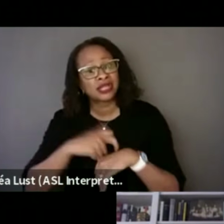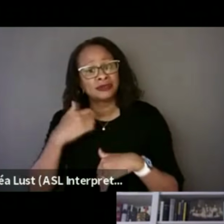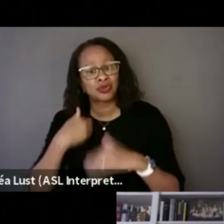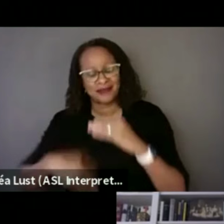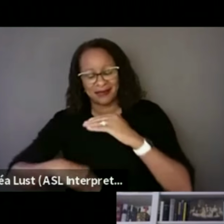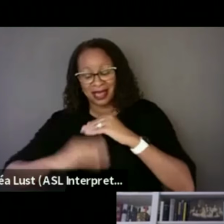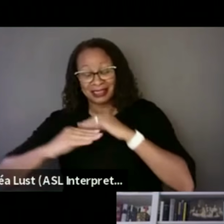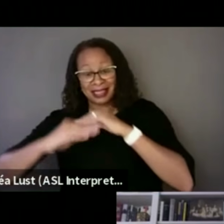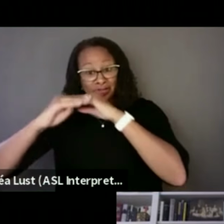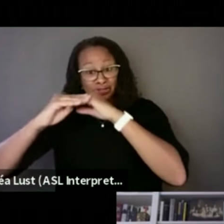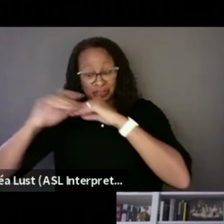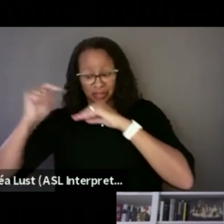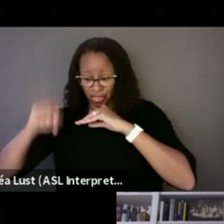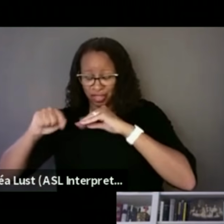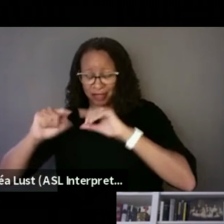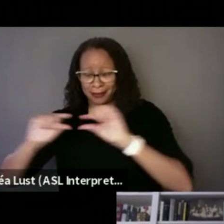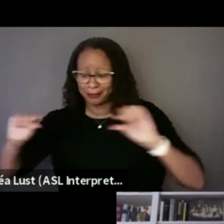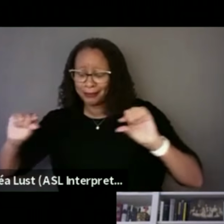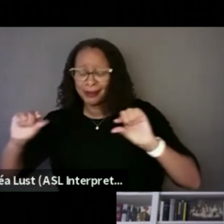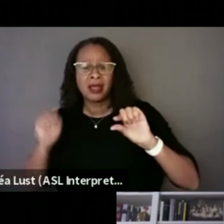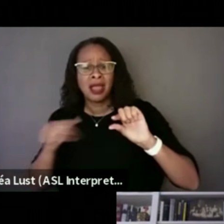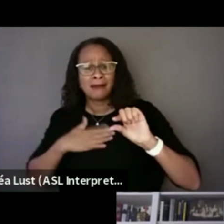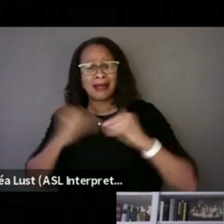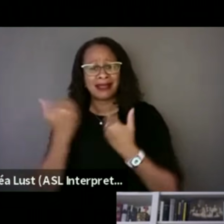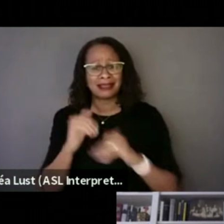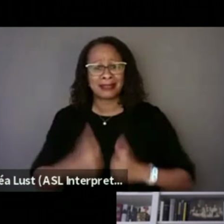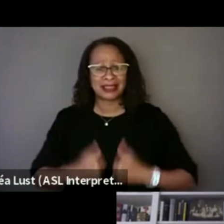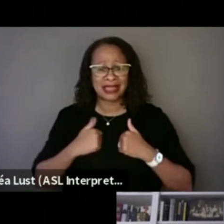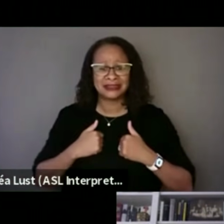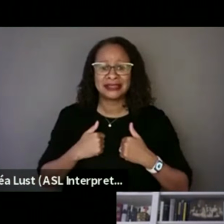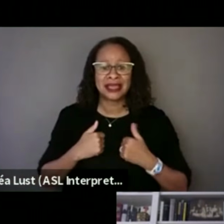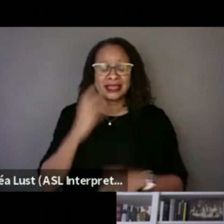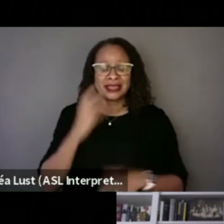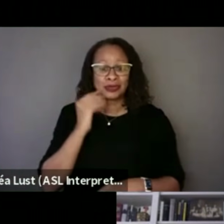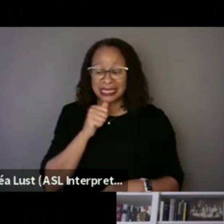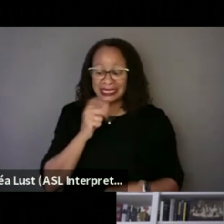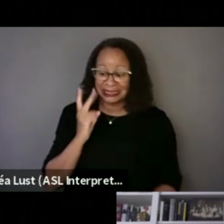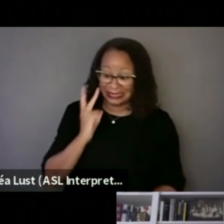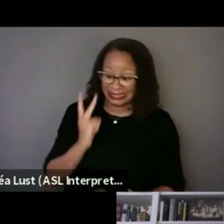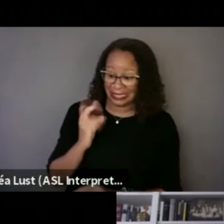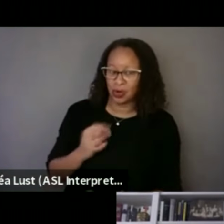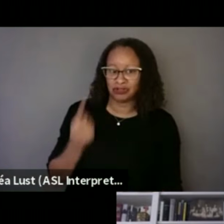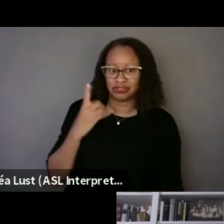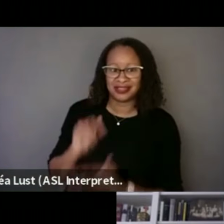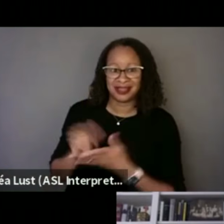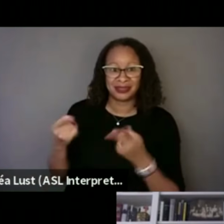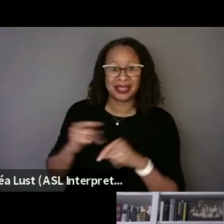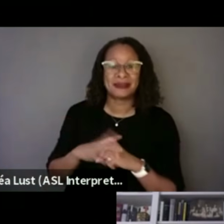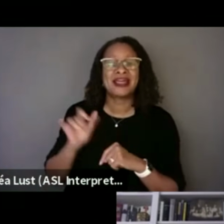and because of my own limited life experience, I didn't feel or perceive them. And so then those are things we can heighten.